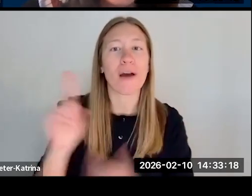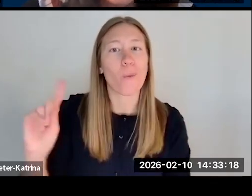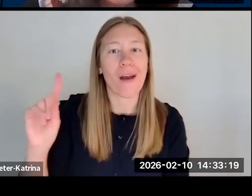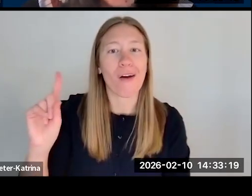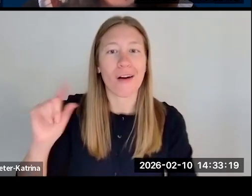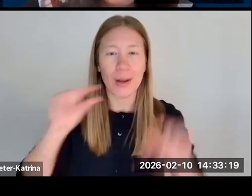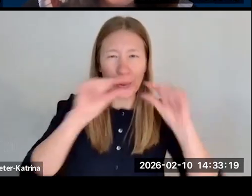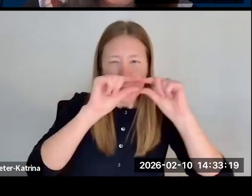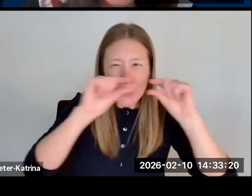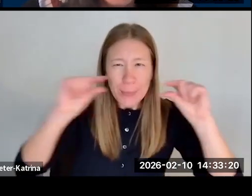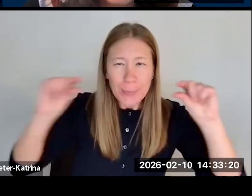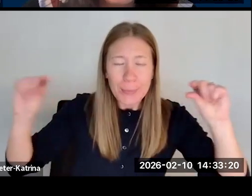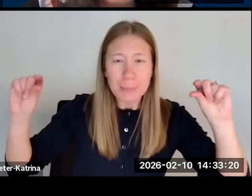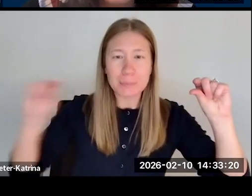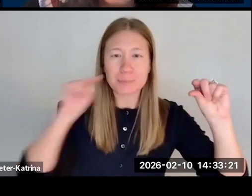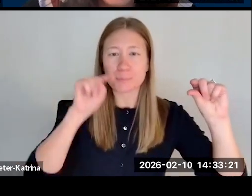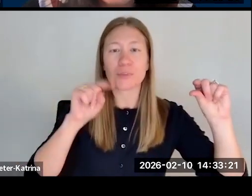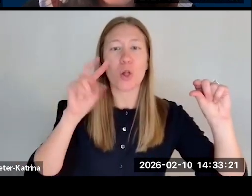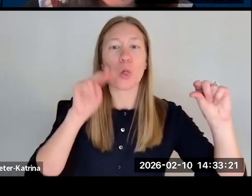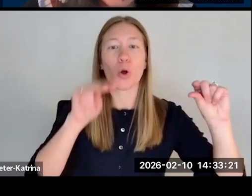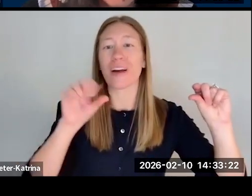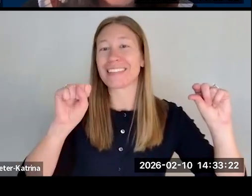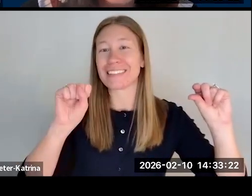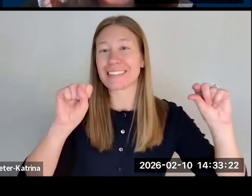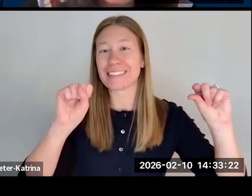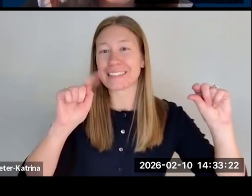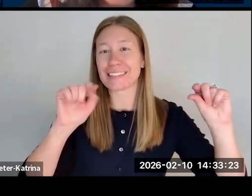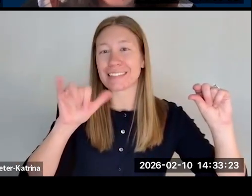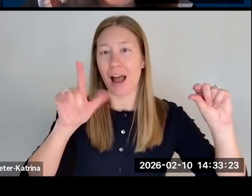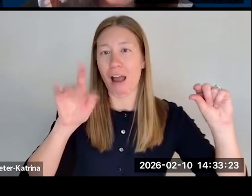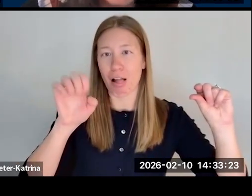which is in the main toolbar in Google Docs on the left hand side.